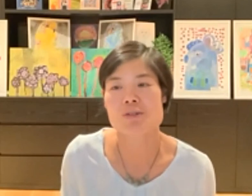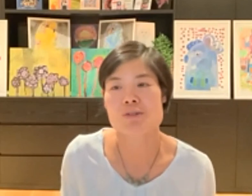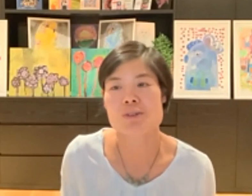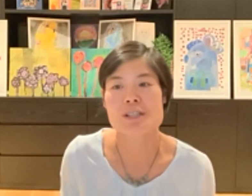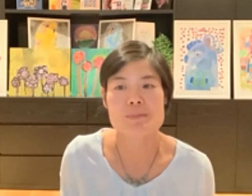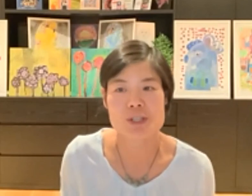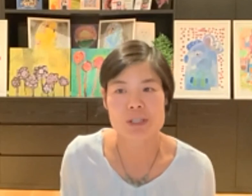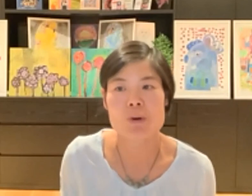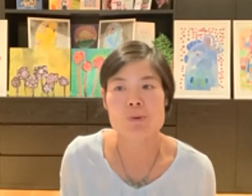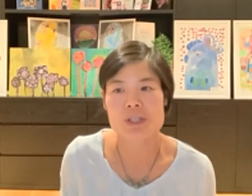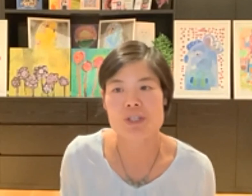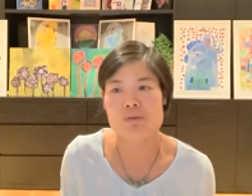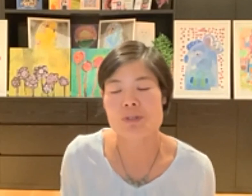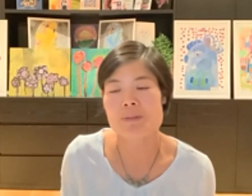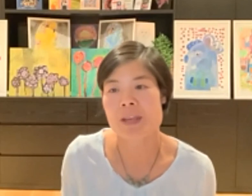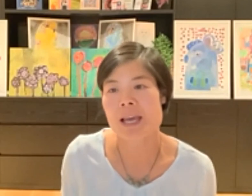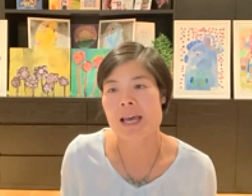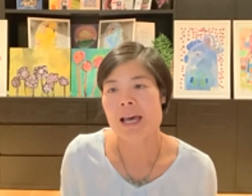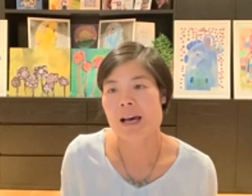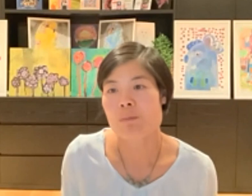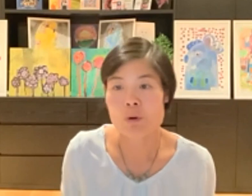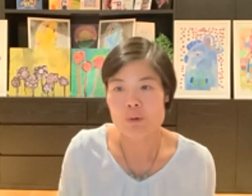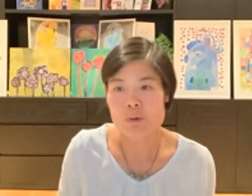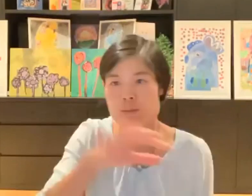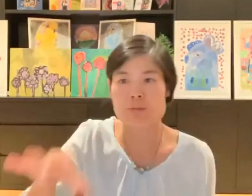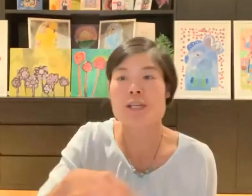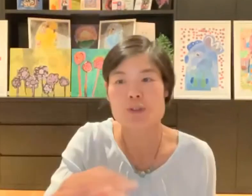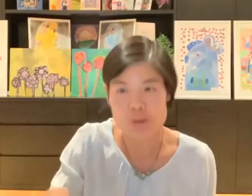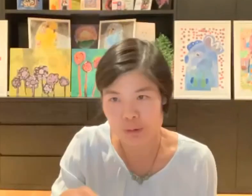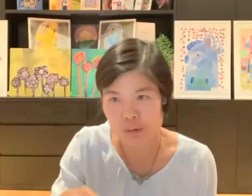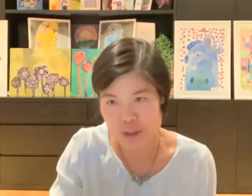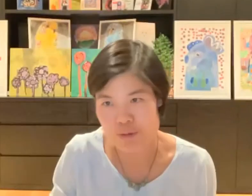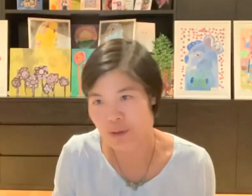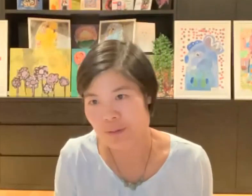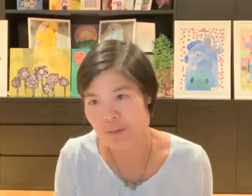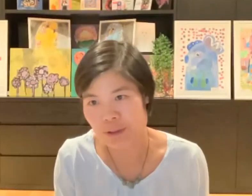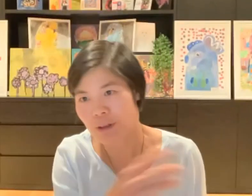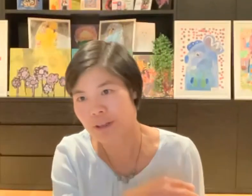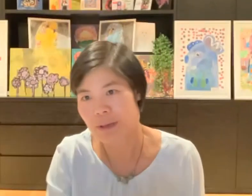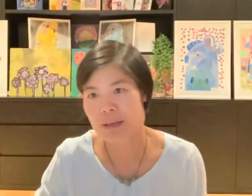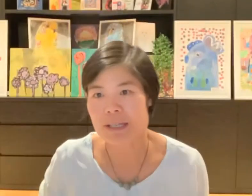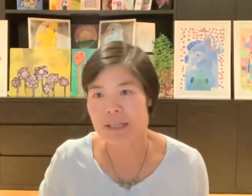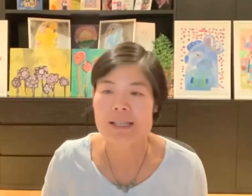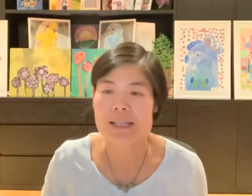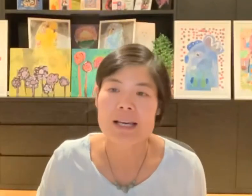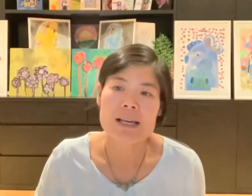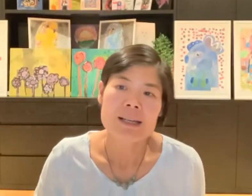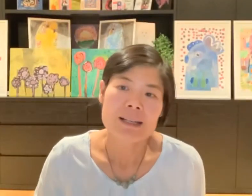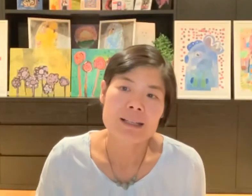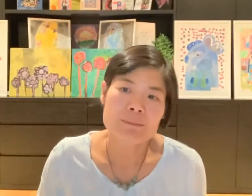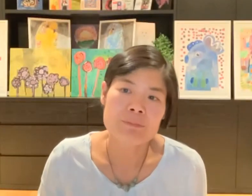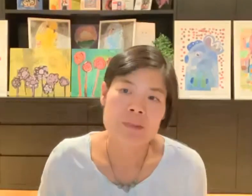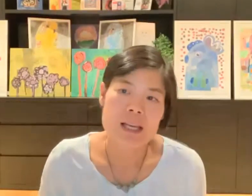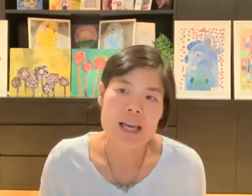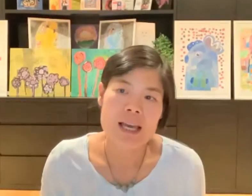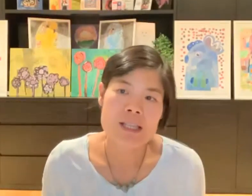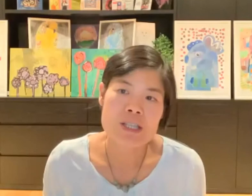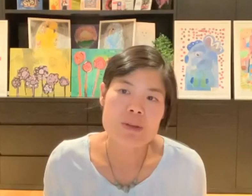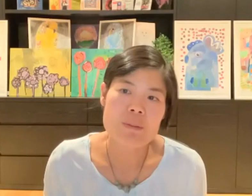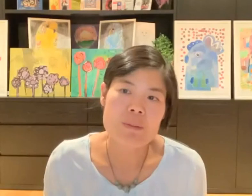a noise, especially older children ‑ especially preschool older children rather than babies.